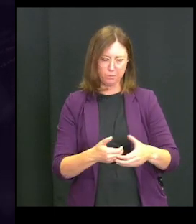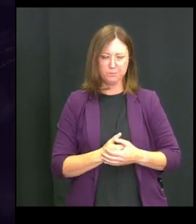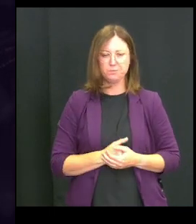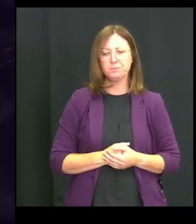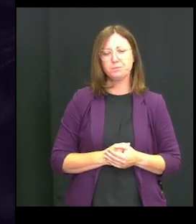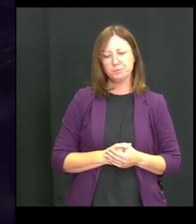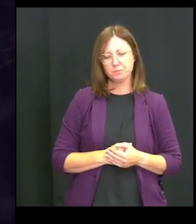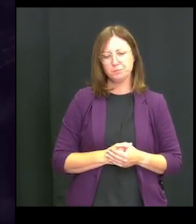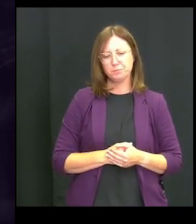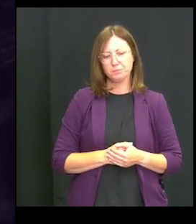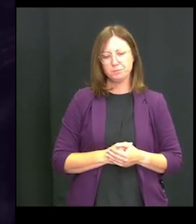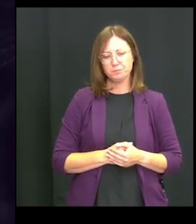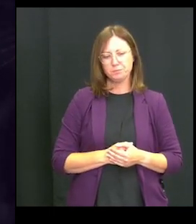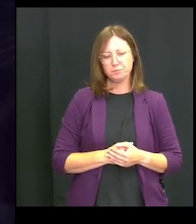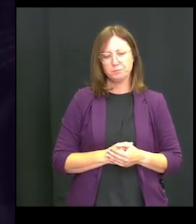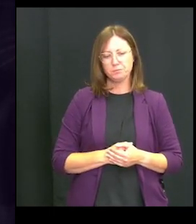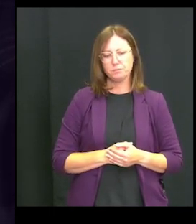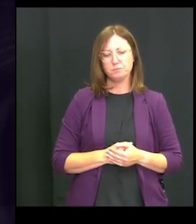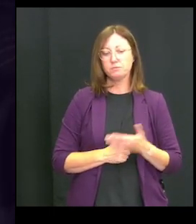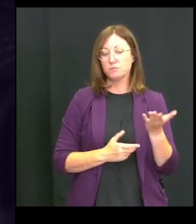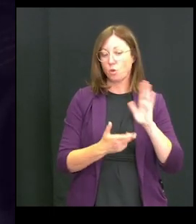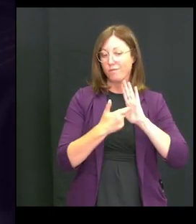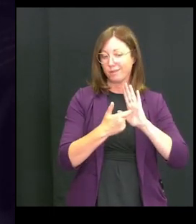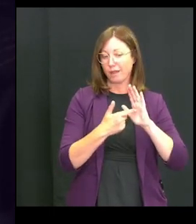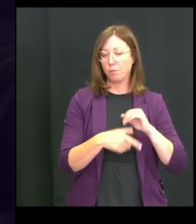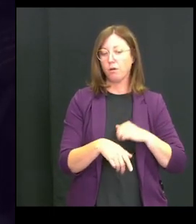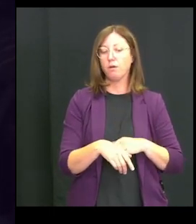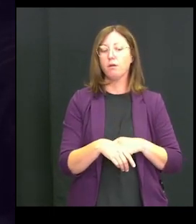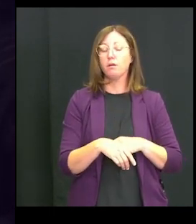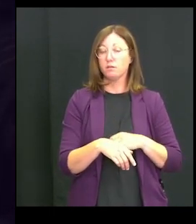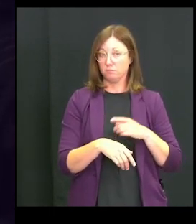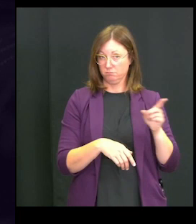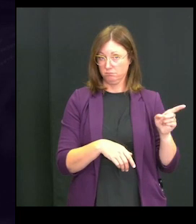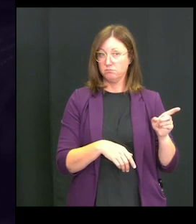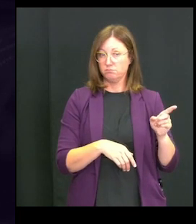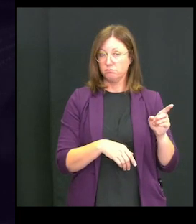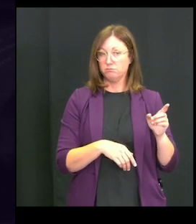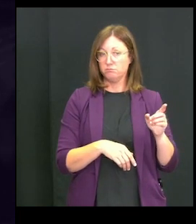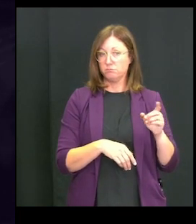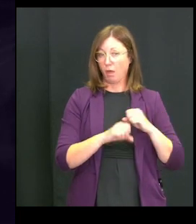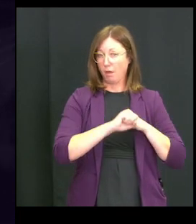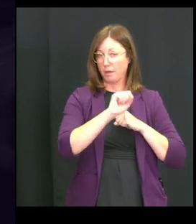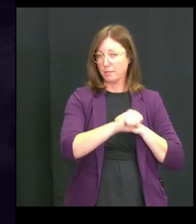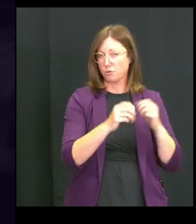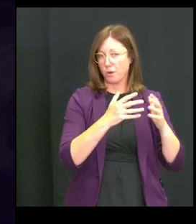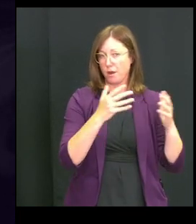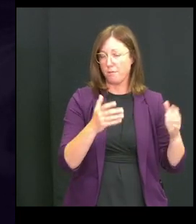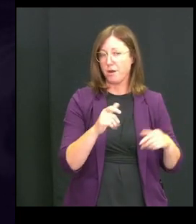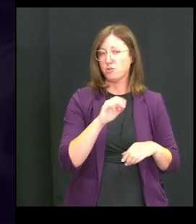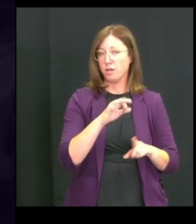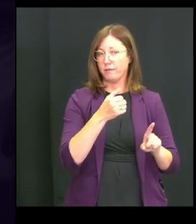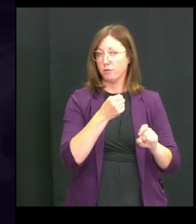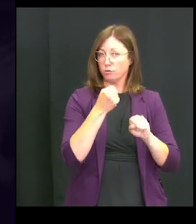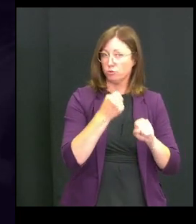So just as an example, how much do people exaggerate the prevalence of evangelical Conservatives